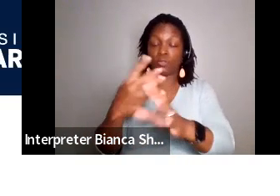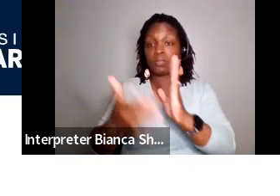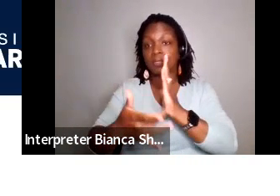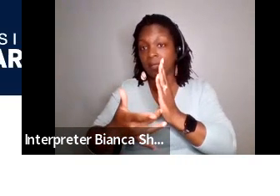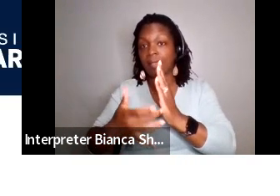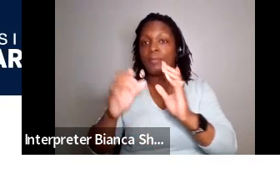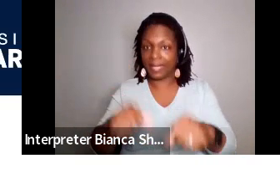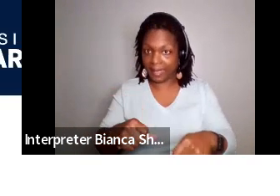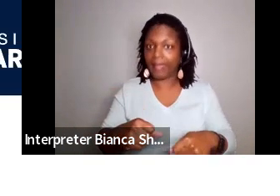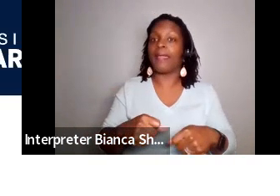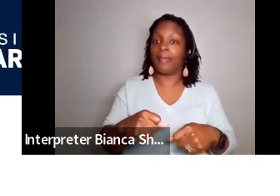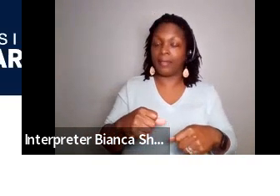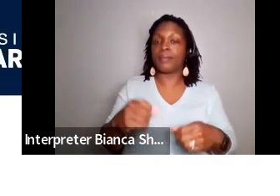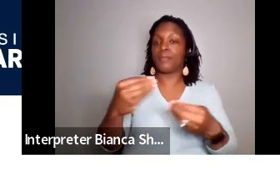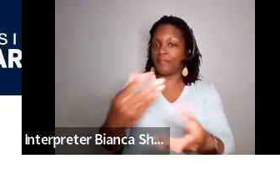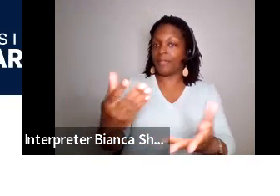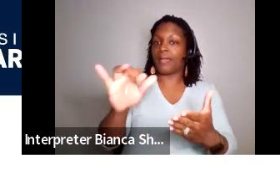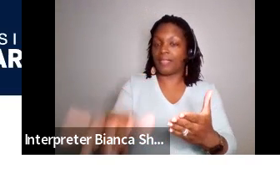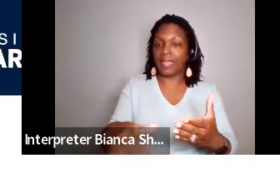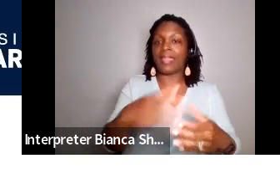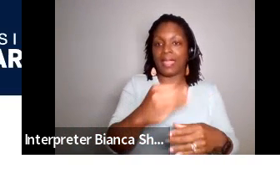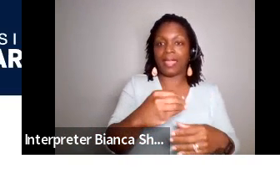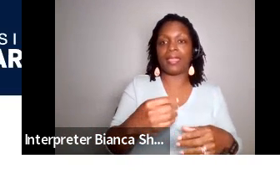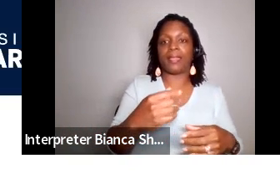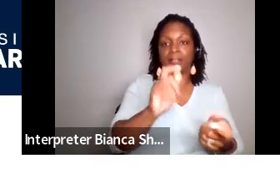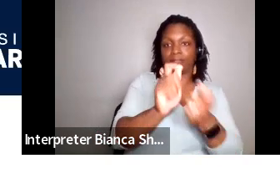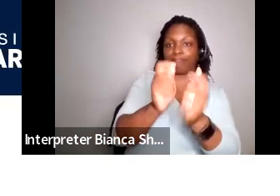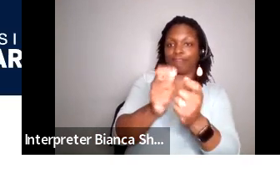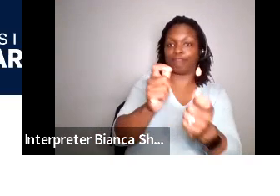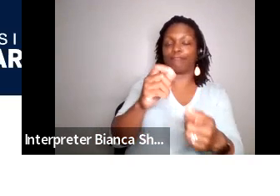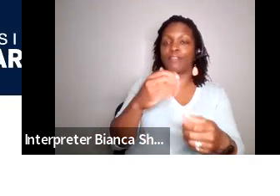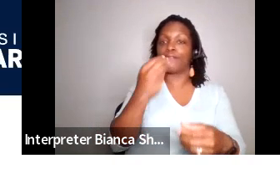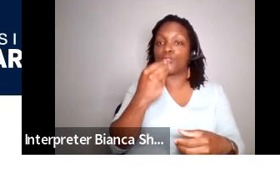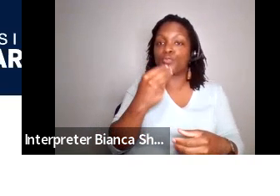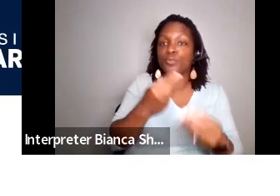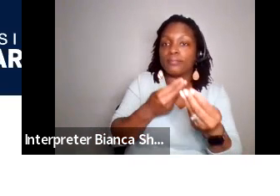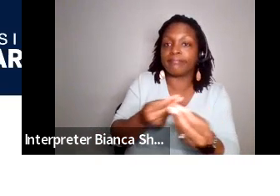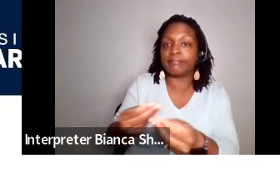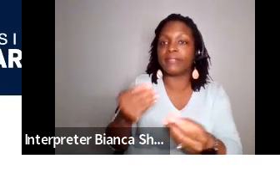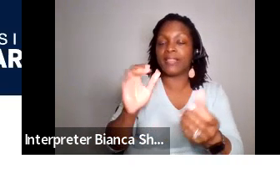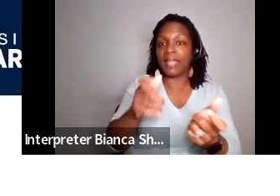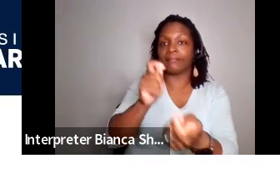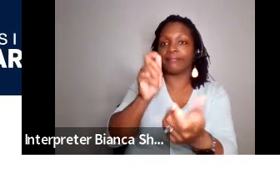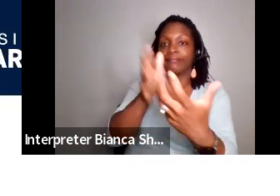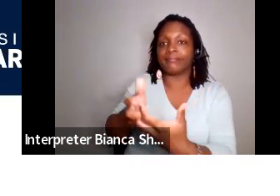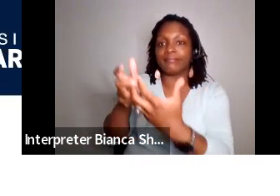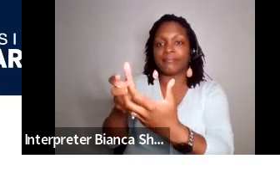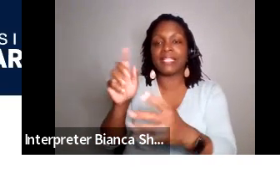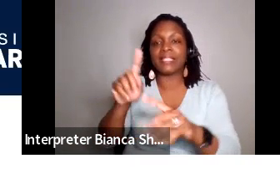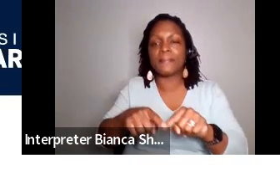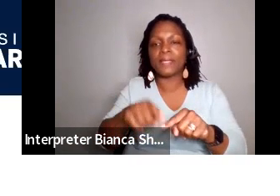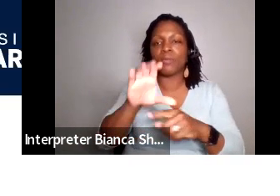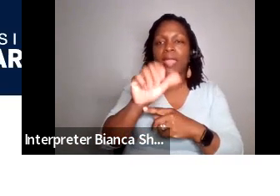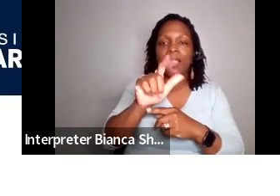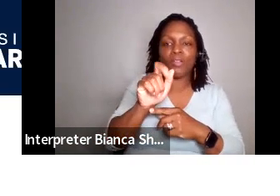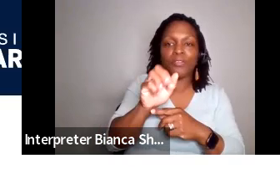As medicine and medically tailored meal pilot medically tailored meals or calorie and nutrition specific meals.